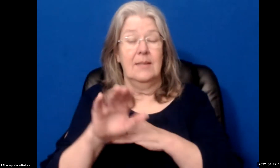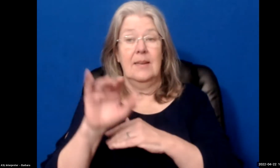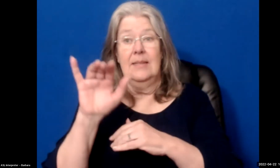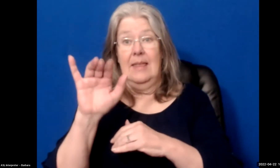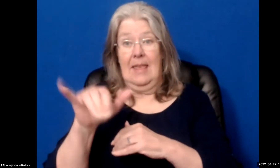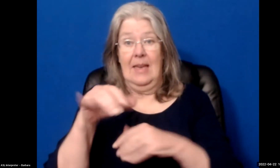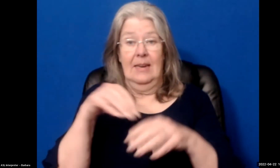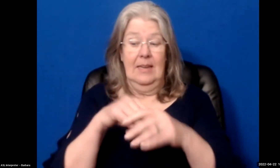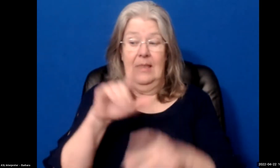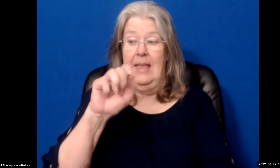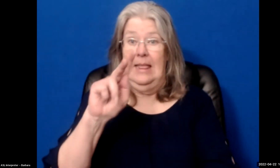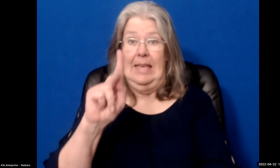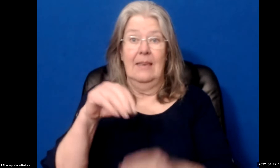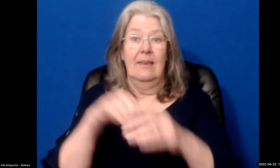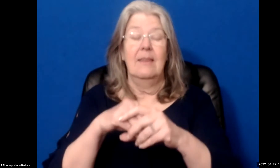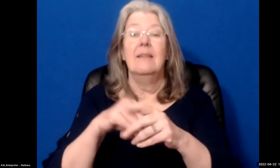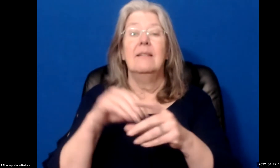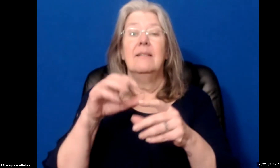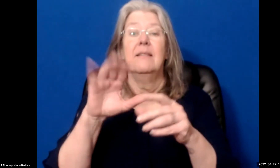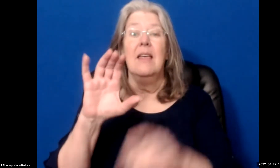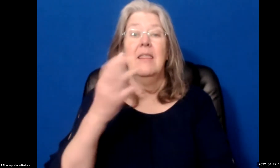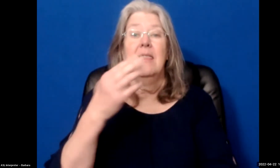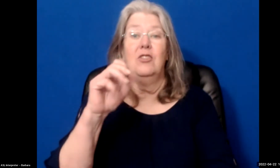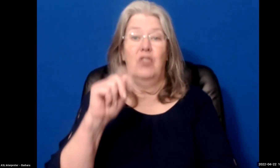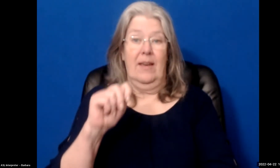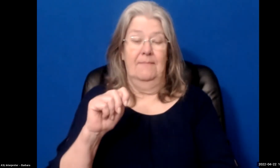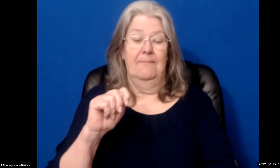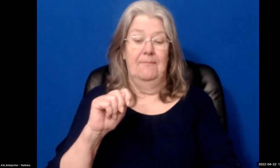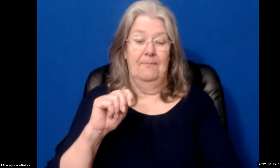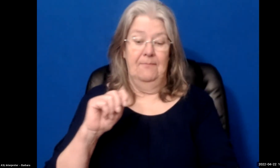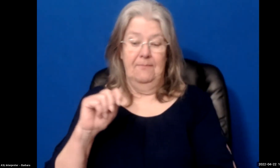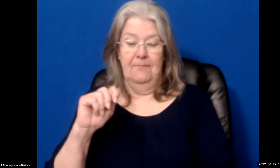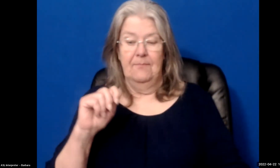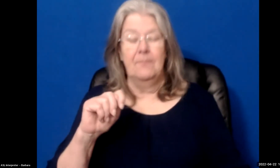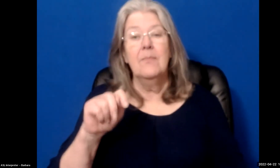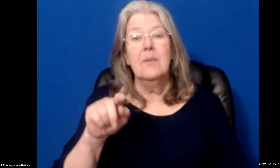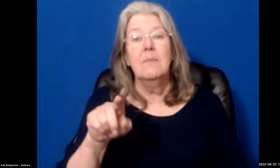and do that and we will also, we also have the sign language interpreter today.